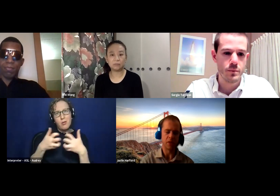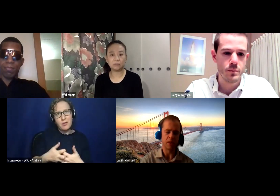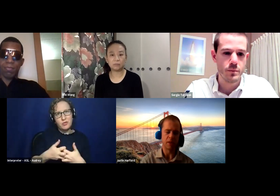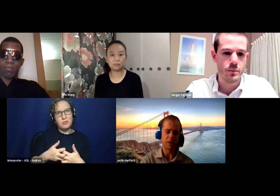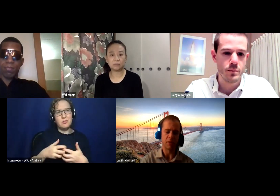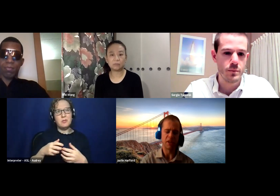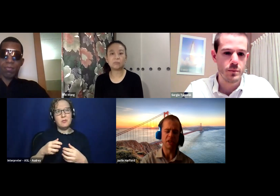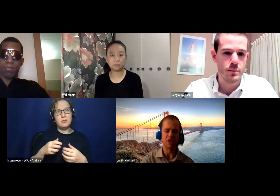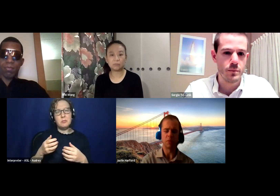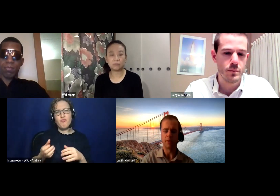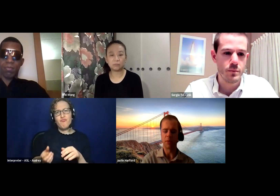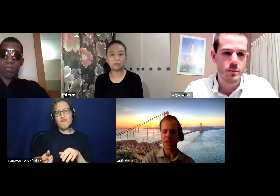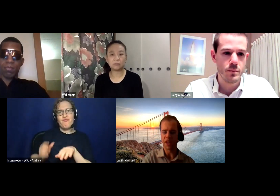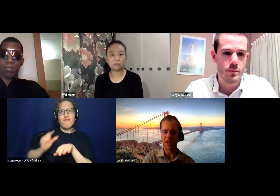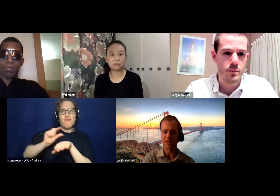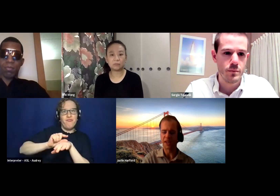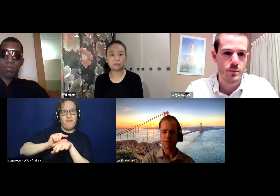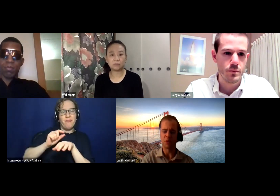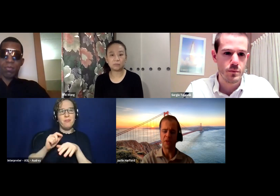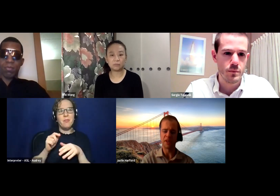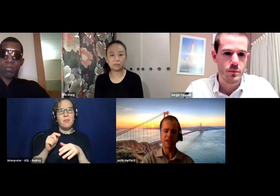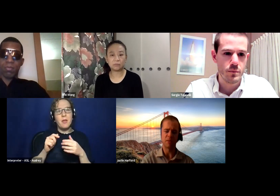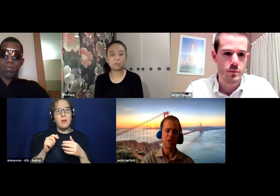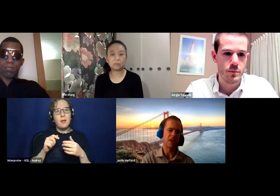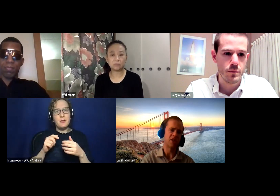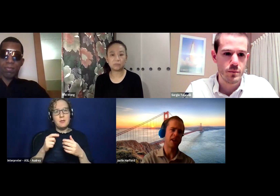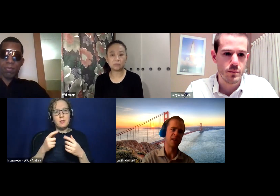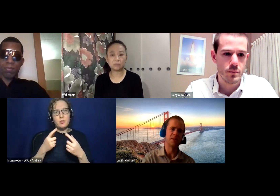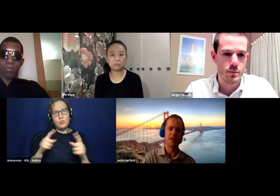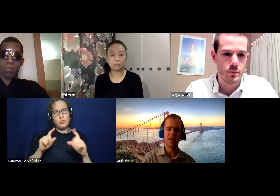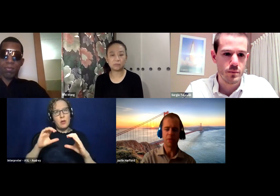you know, in addition to what everybody else has to ask for in order to get communication access.